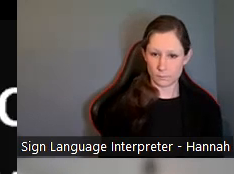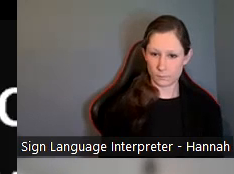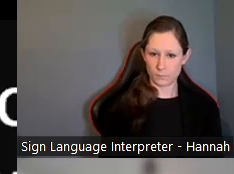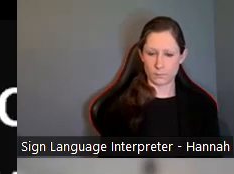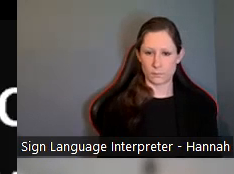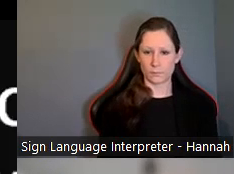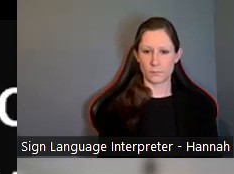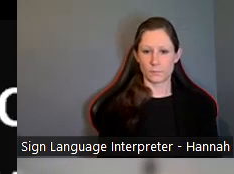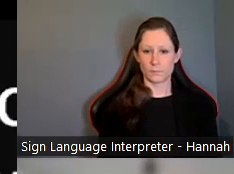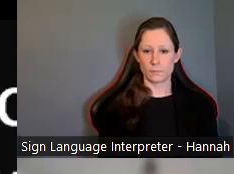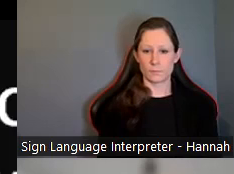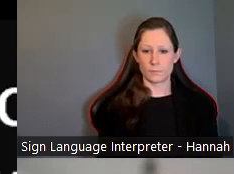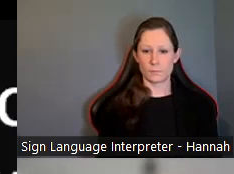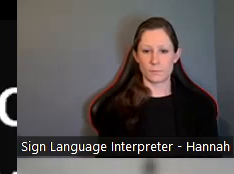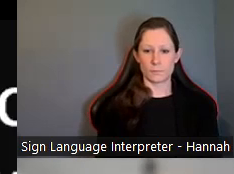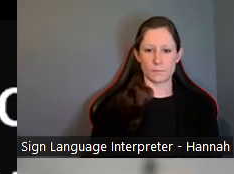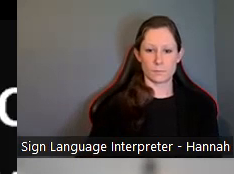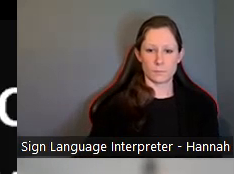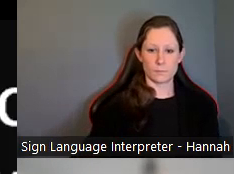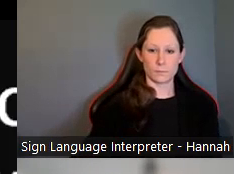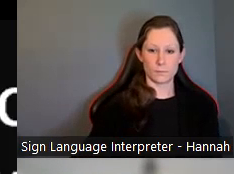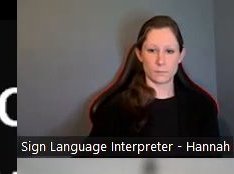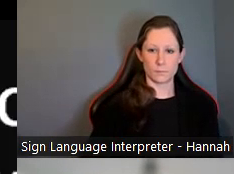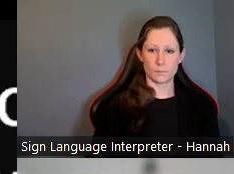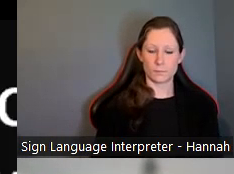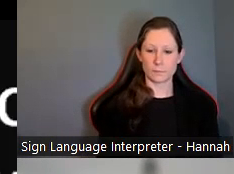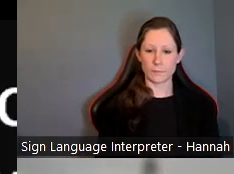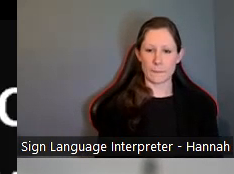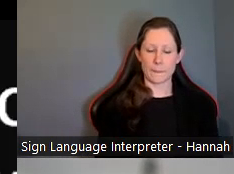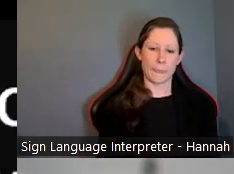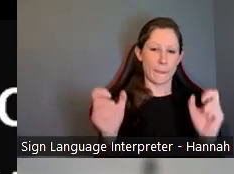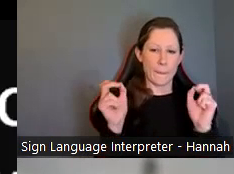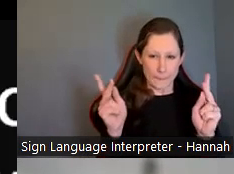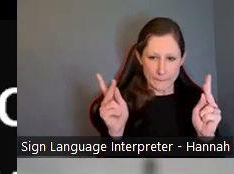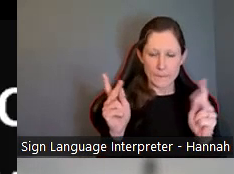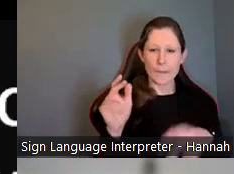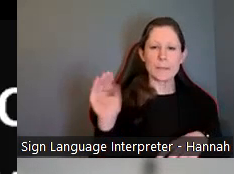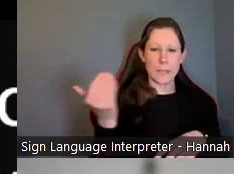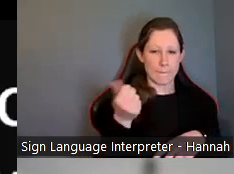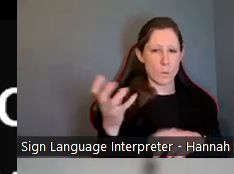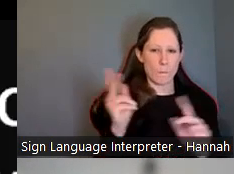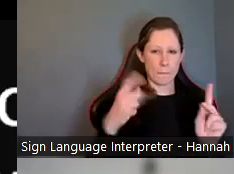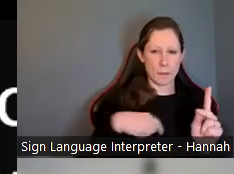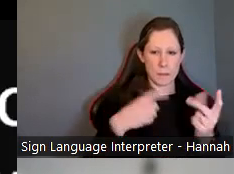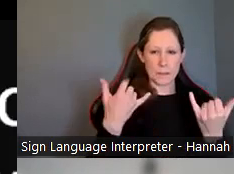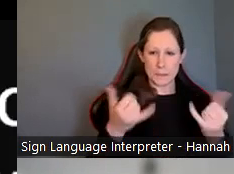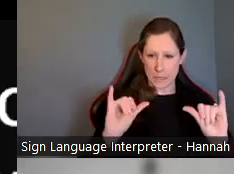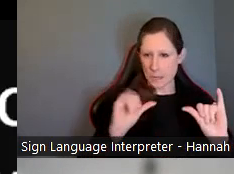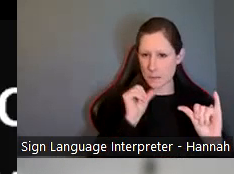Okay, looks like we are still missing a few people but I want to be respectful of everyone's time.